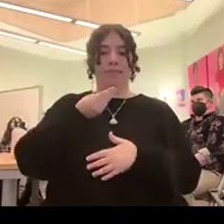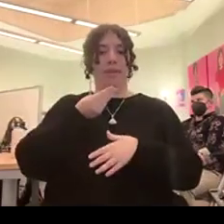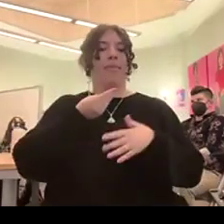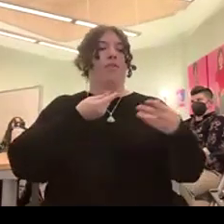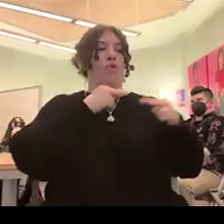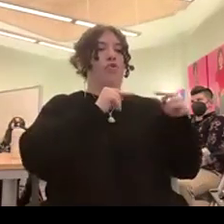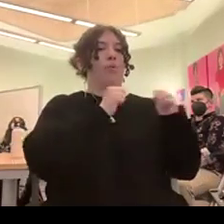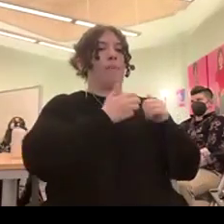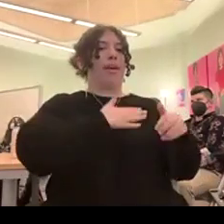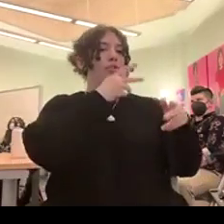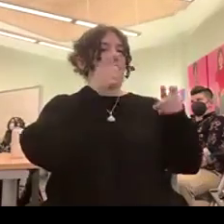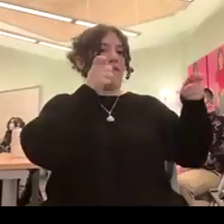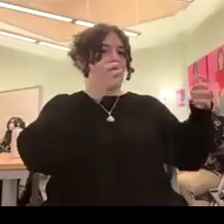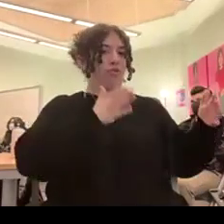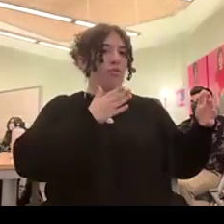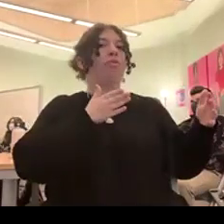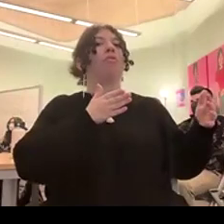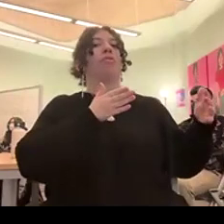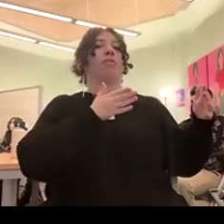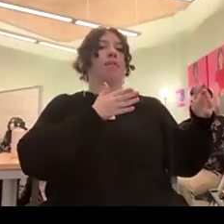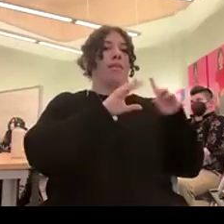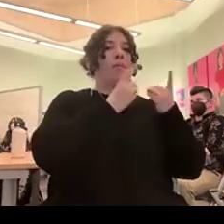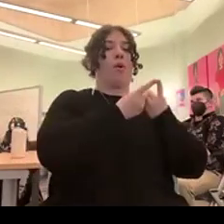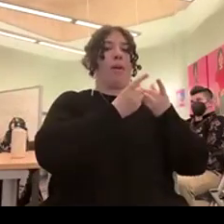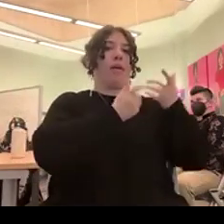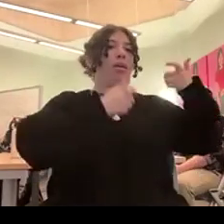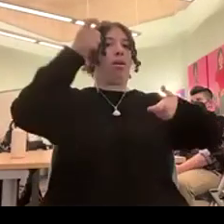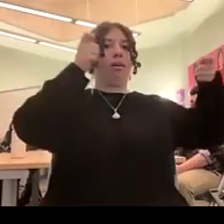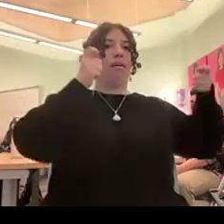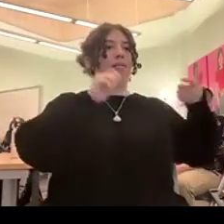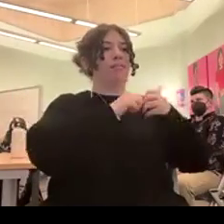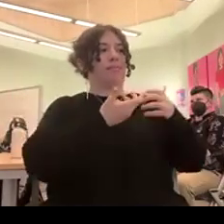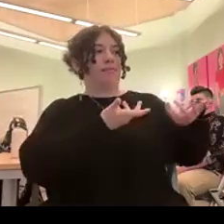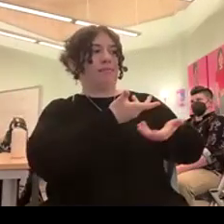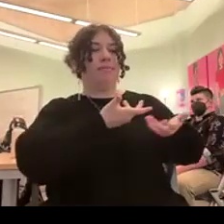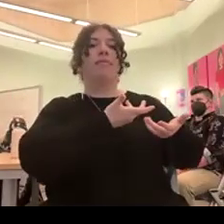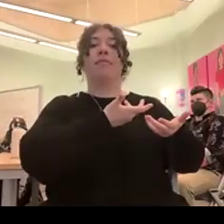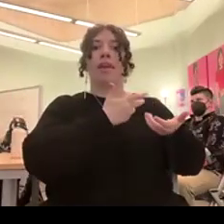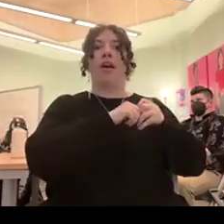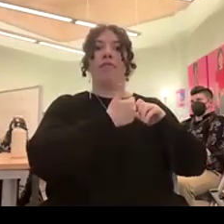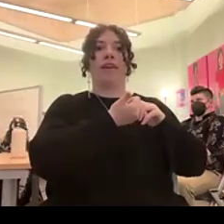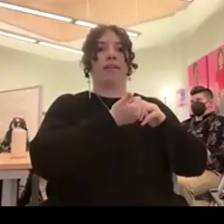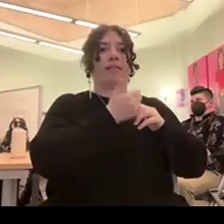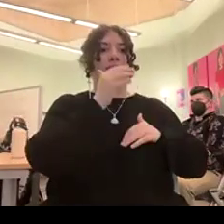request to negotiate with my supervisor and the department administrator about where they could